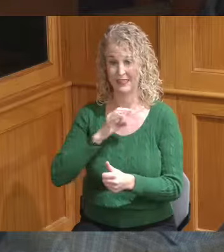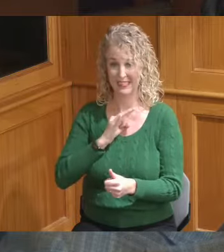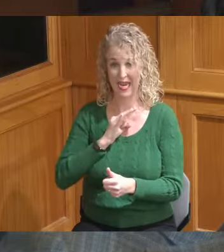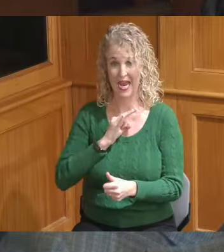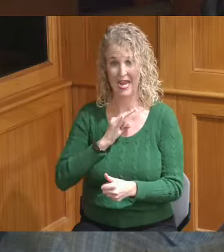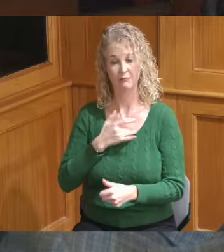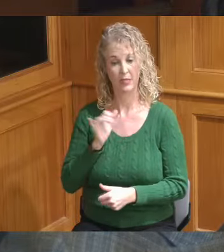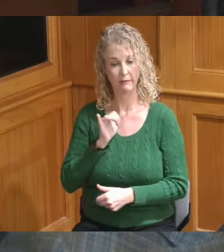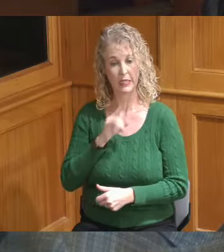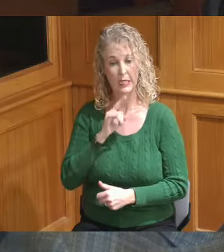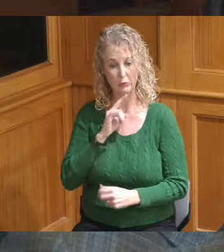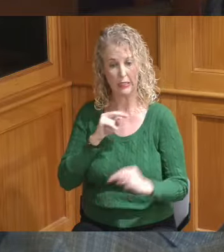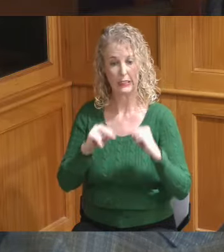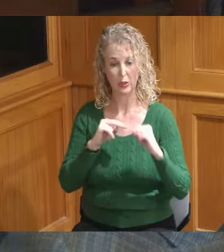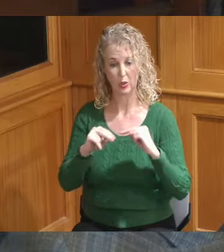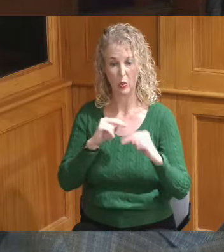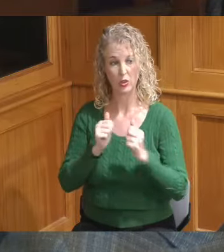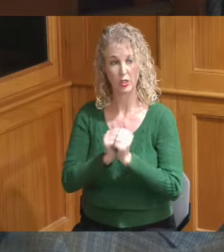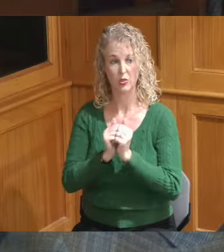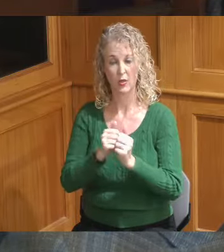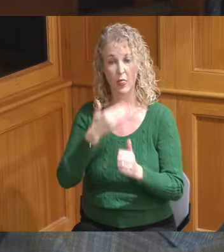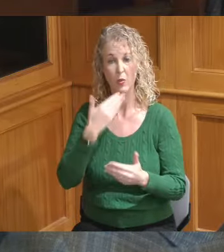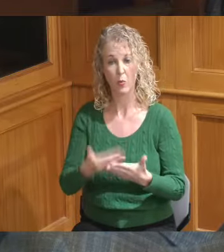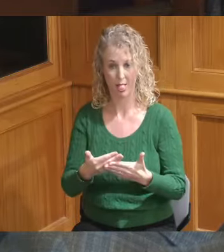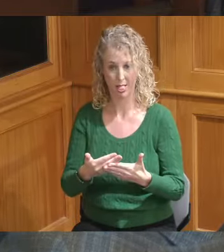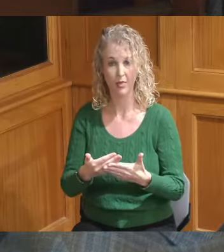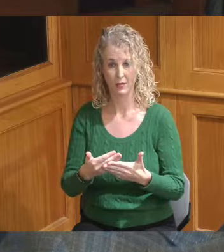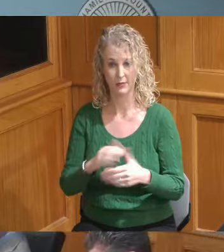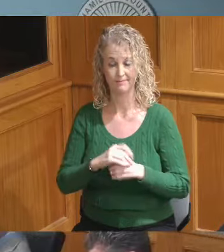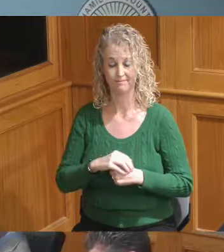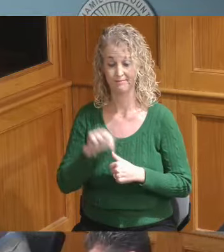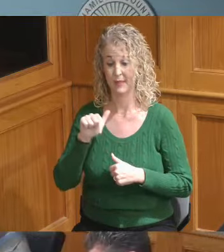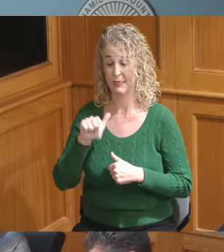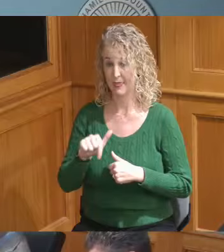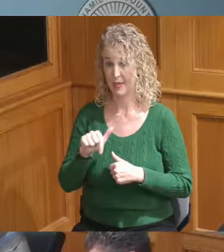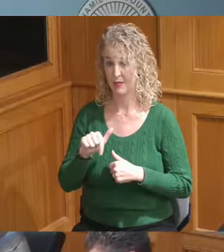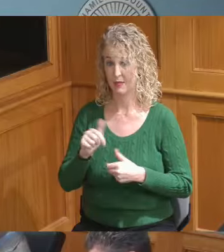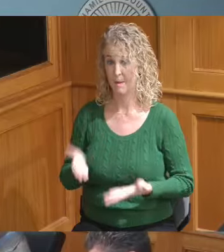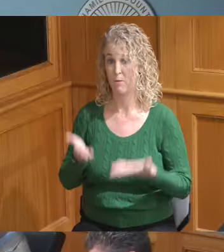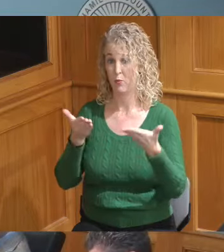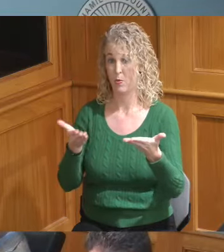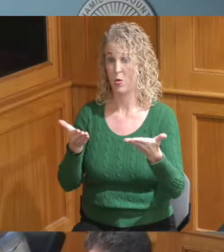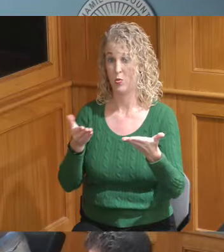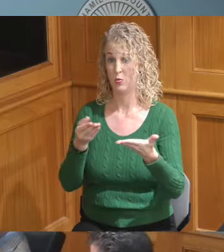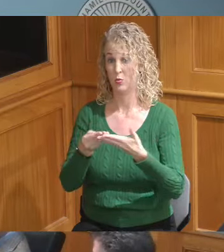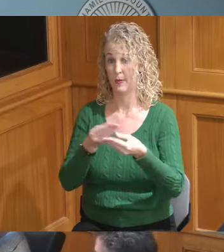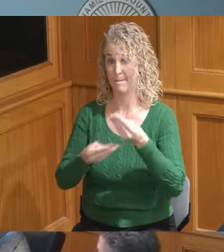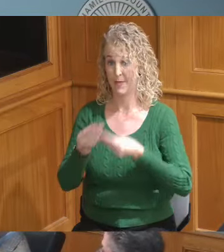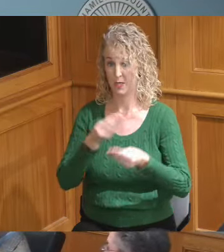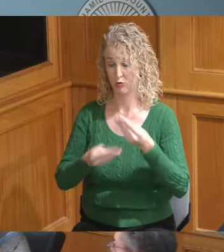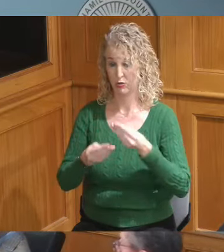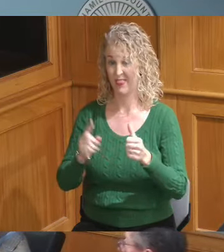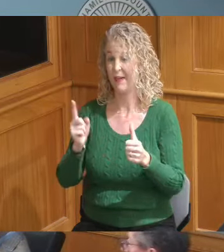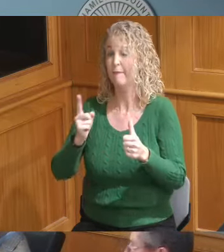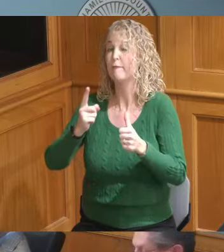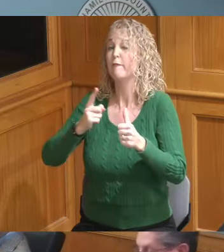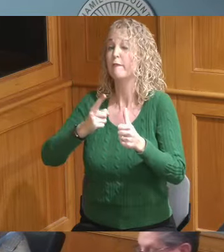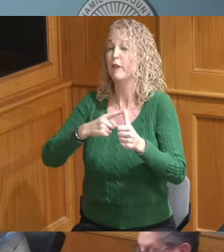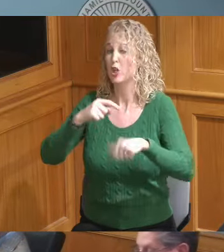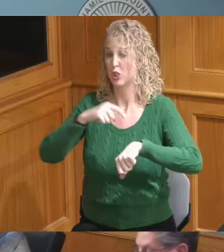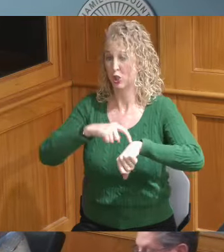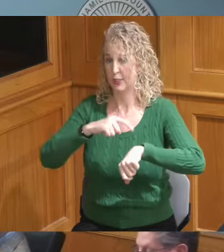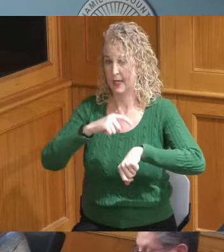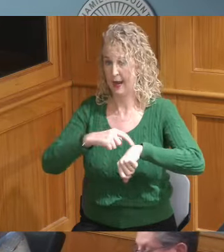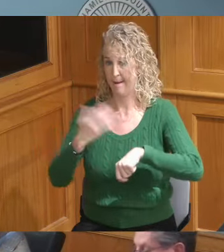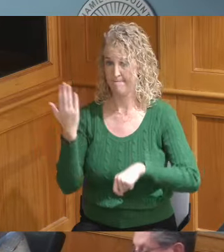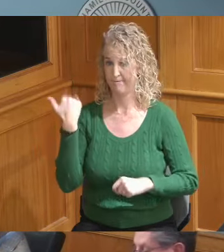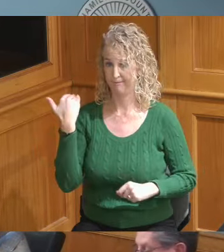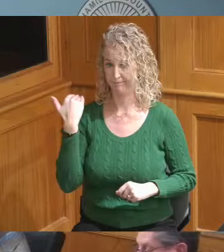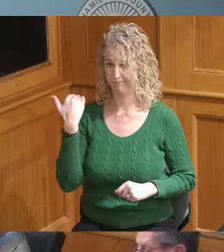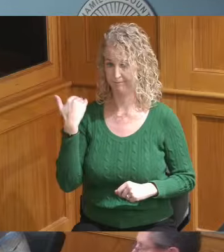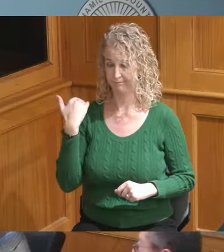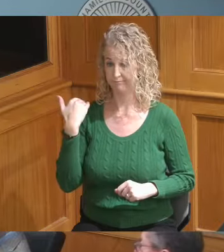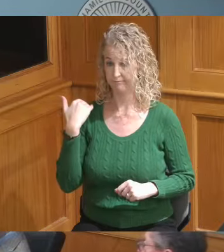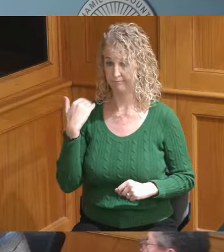thing was moving in this budget when it first was presented there was as presented I couldn't